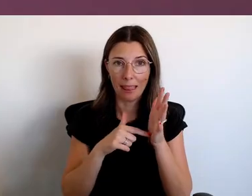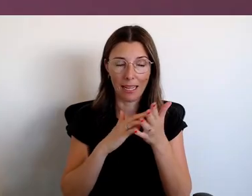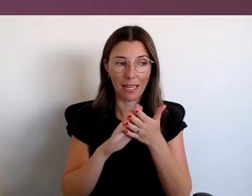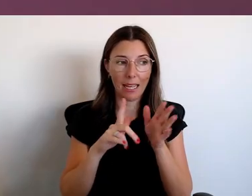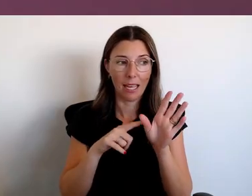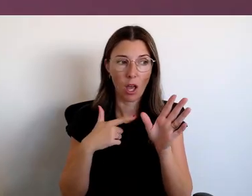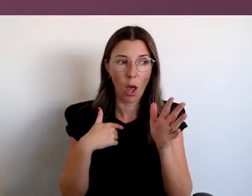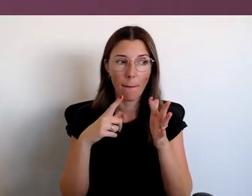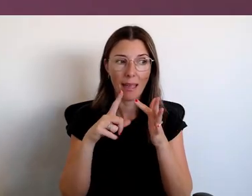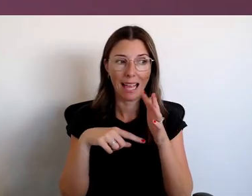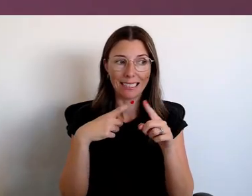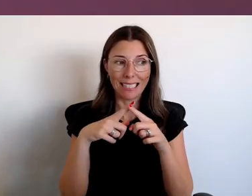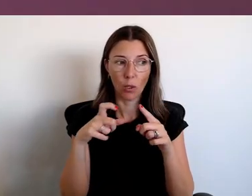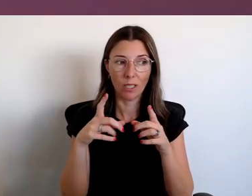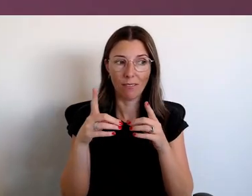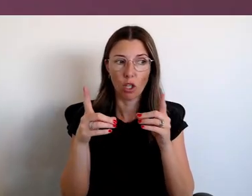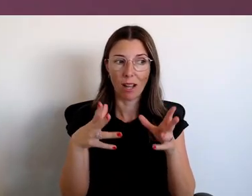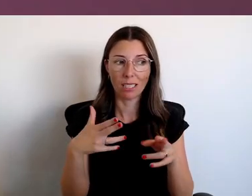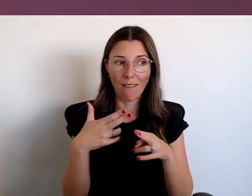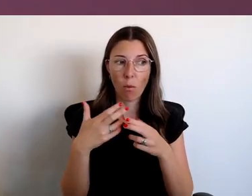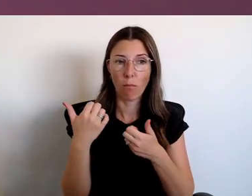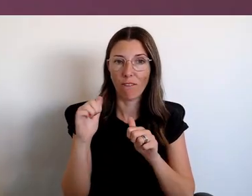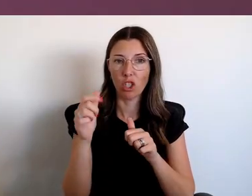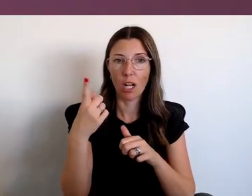and Communication, and I'll be hosting today's event.